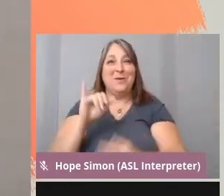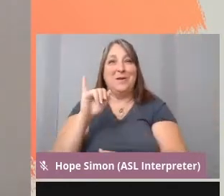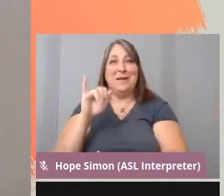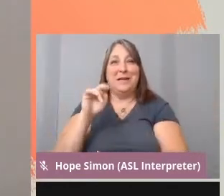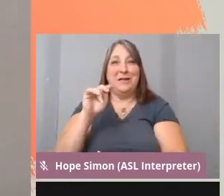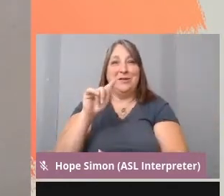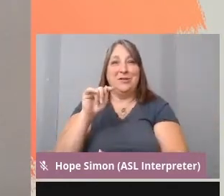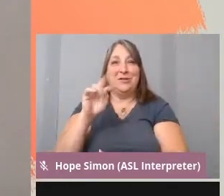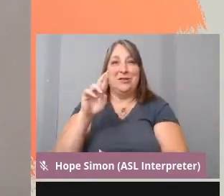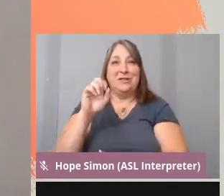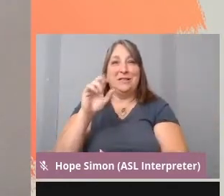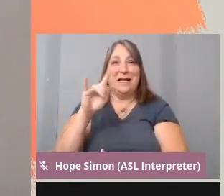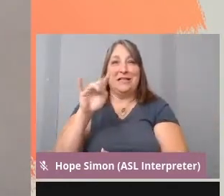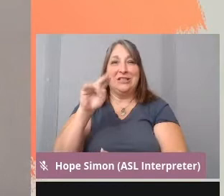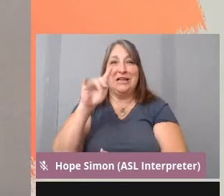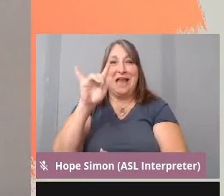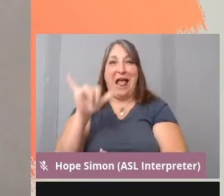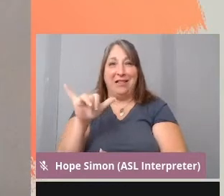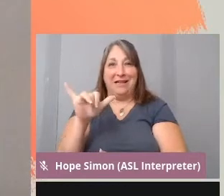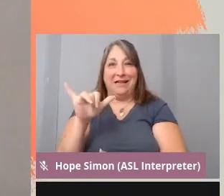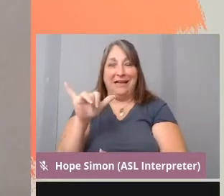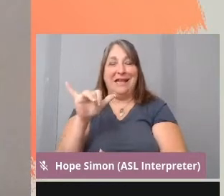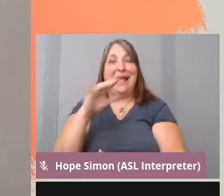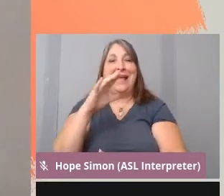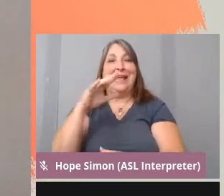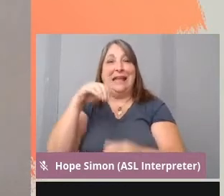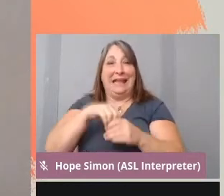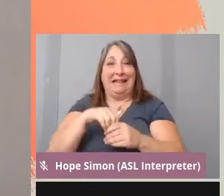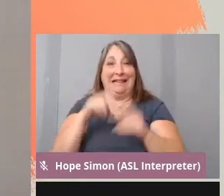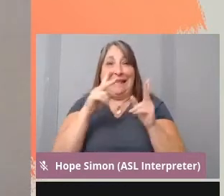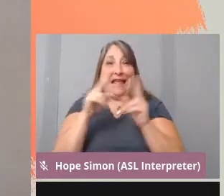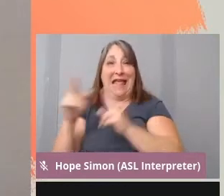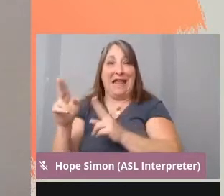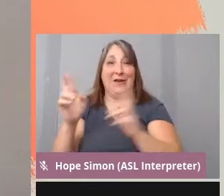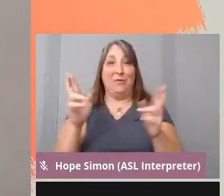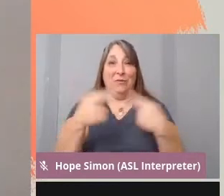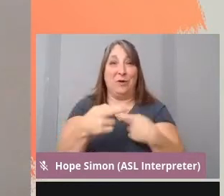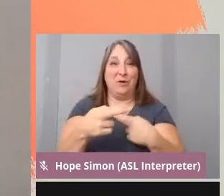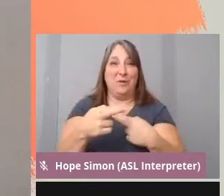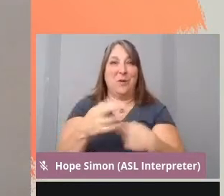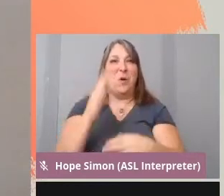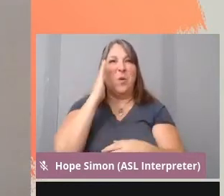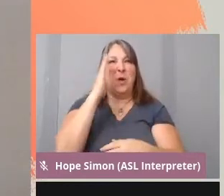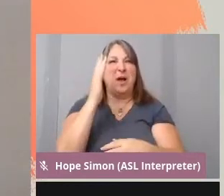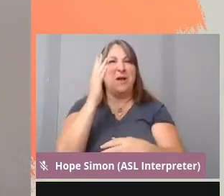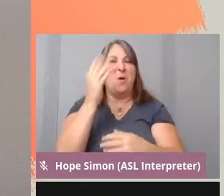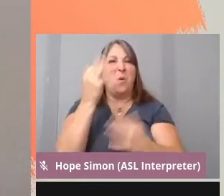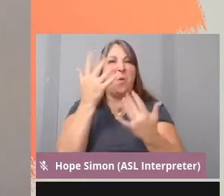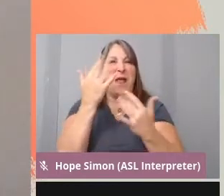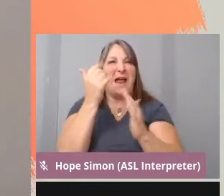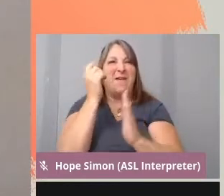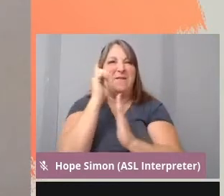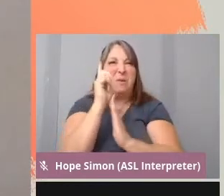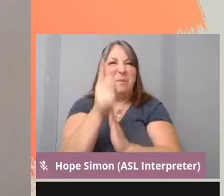We're just gonna take another minute here to let more people come in and settle in.